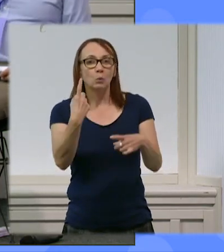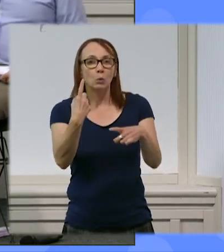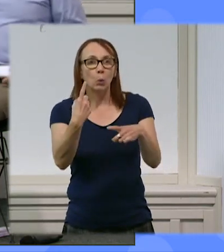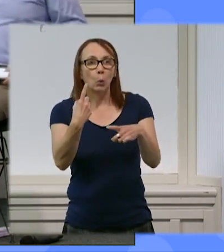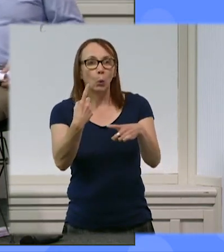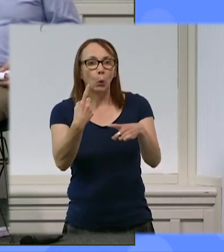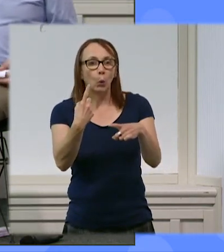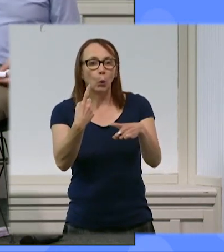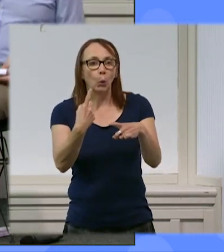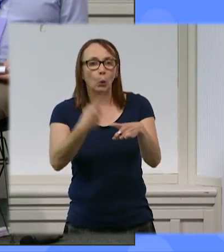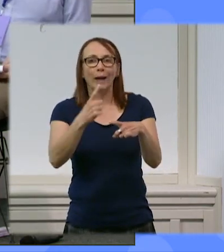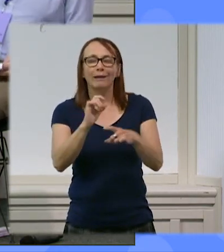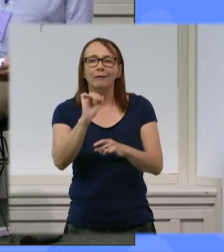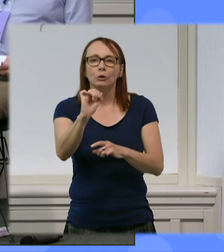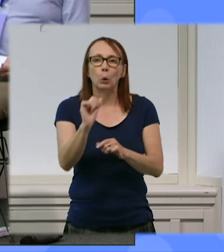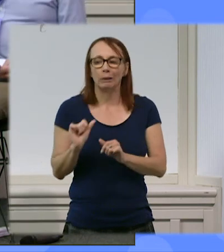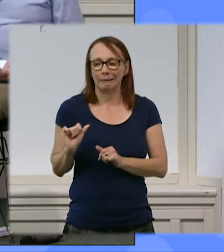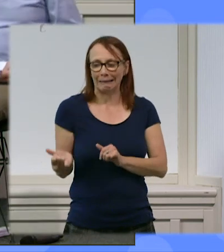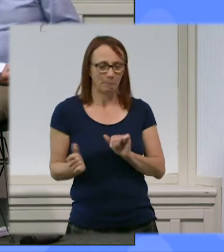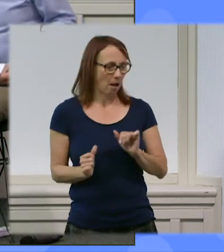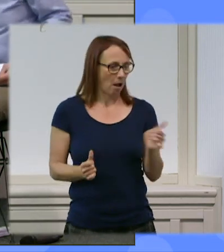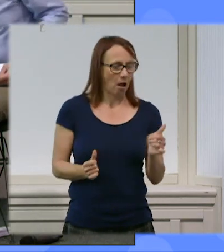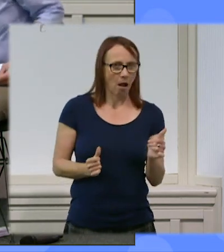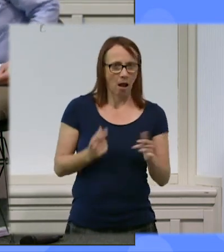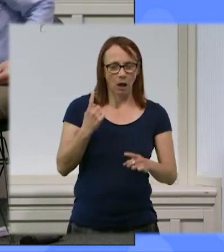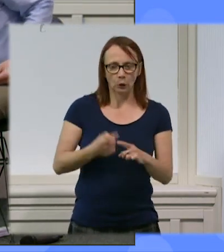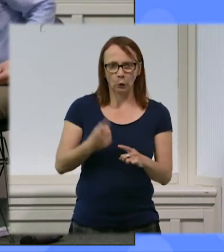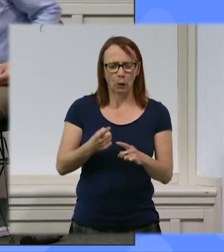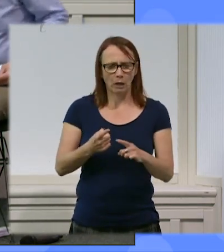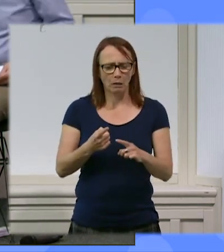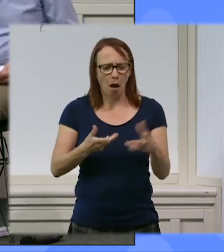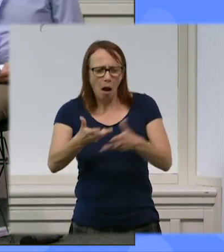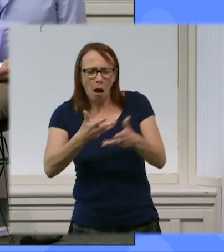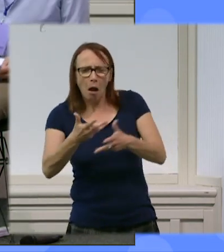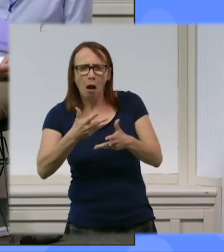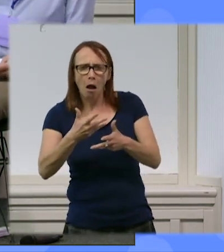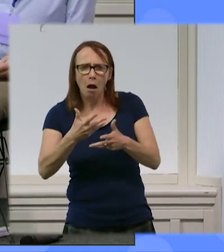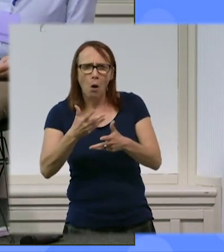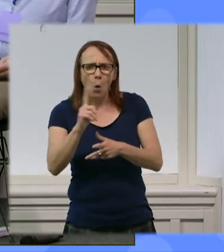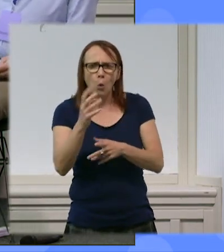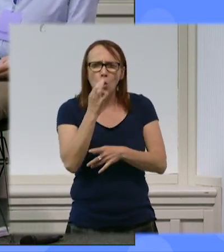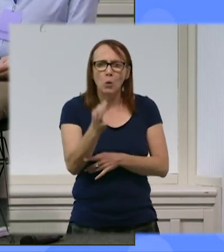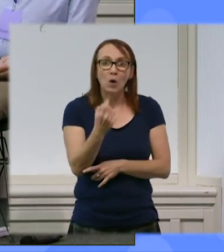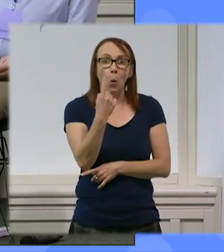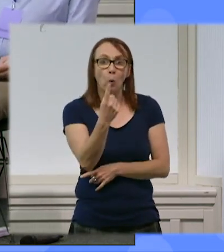in with your neighbor and just to kind of check out your questions see if there's any commonalities and we'll do that for a minute first and then I've